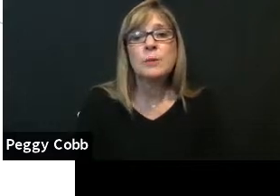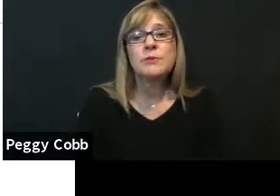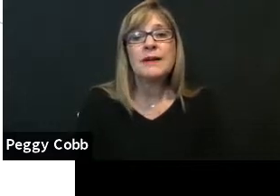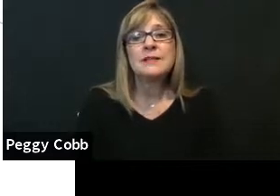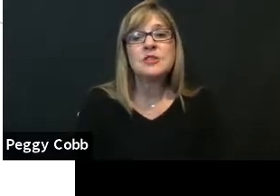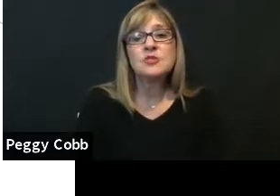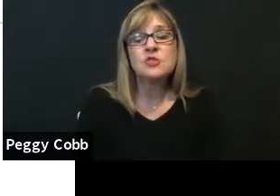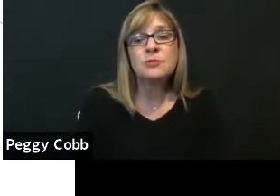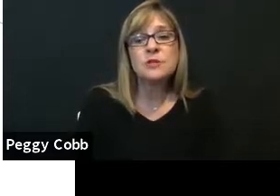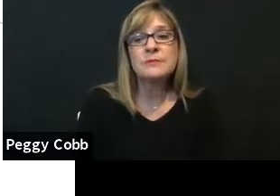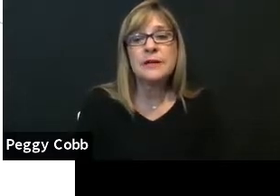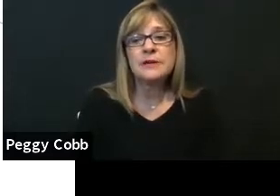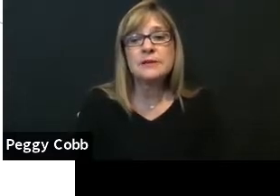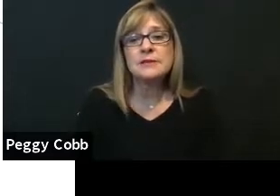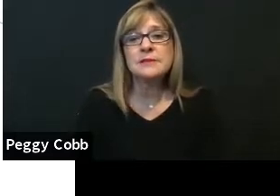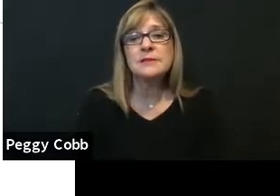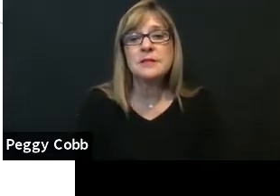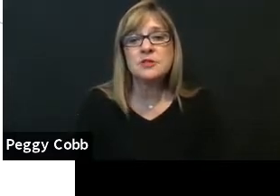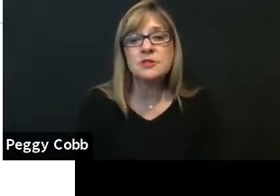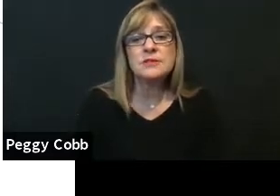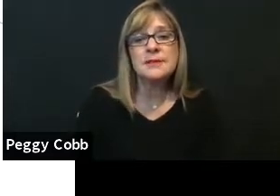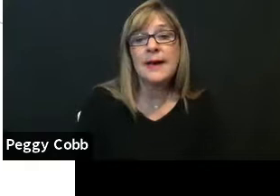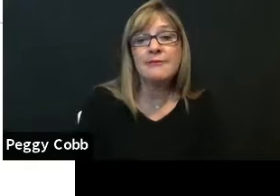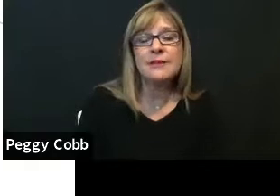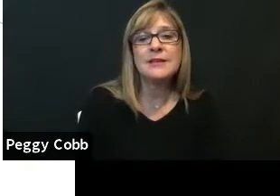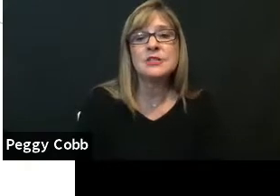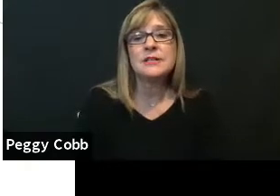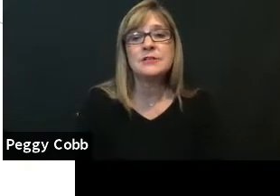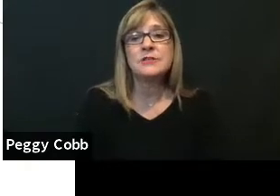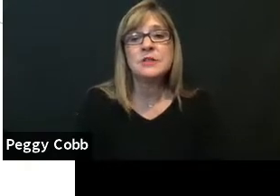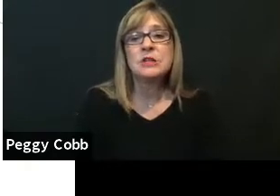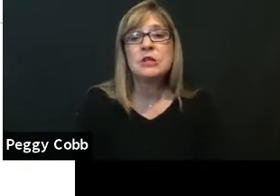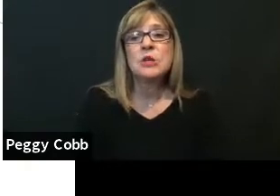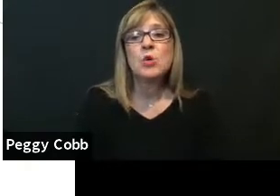We provide additional support to parents, teachers, staff and educators.